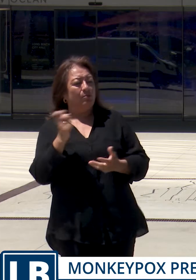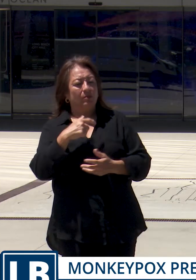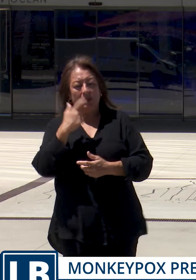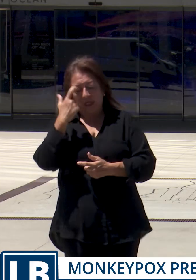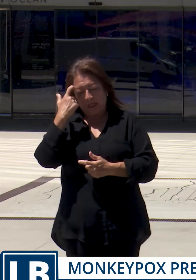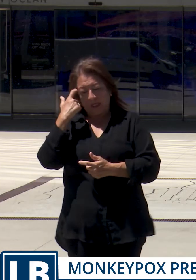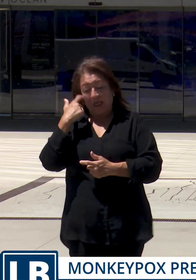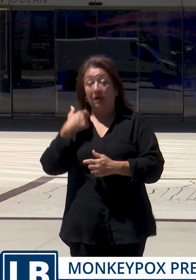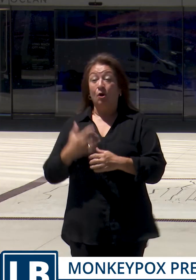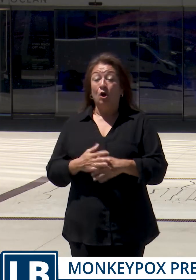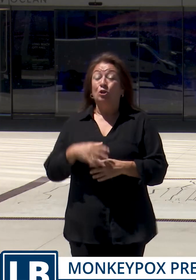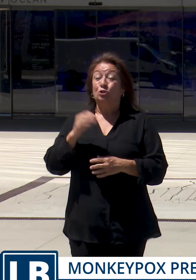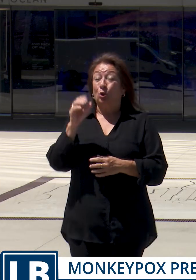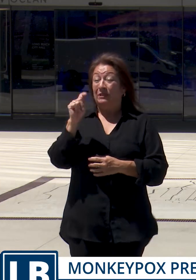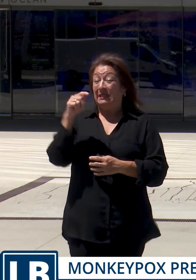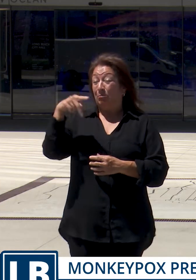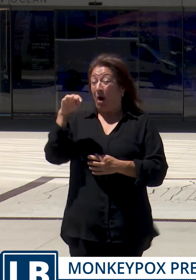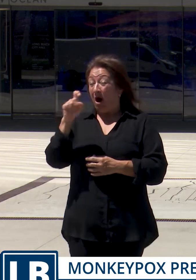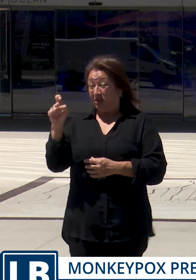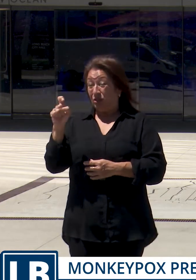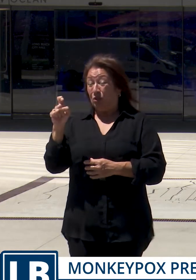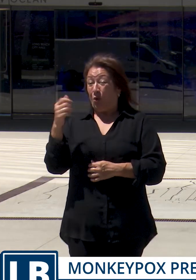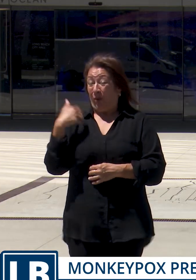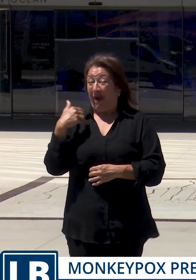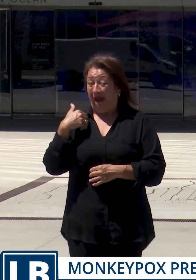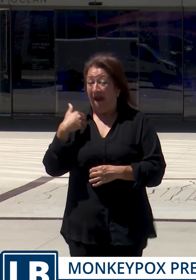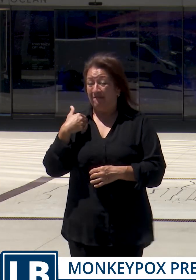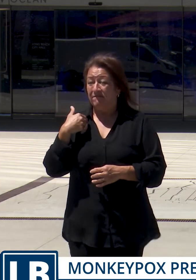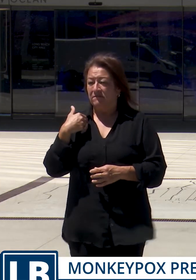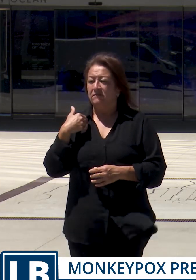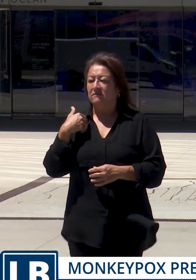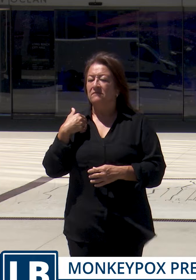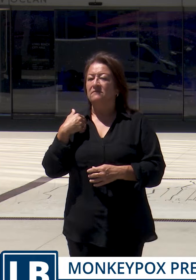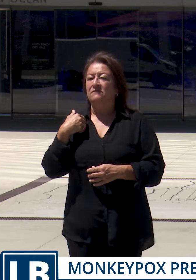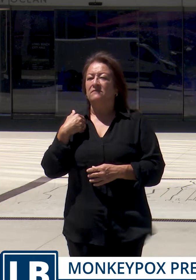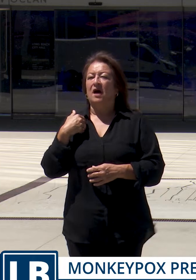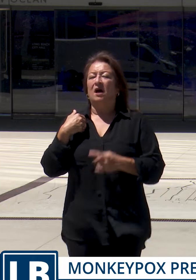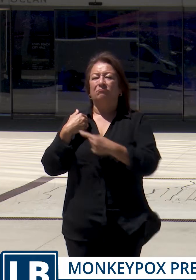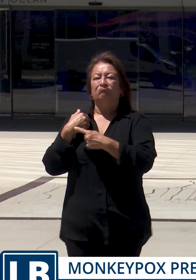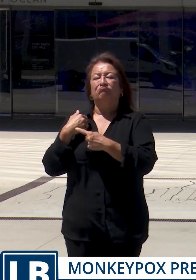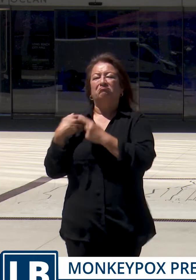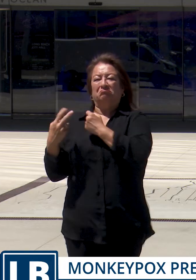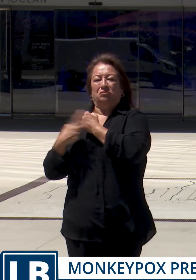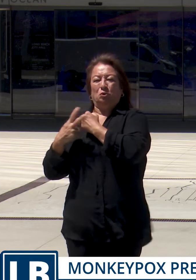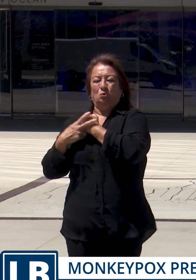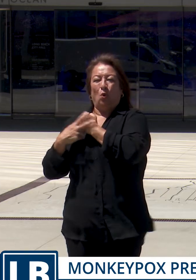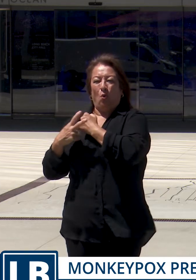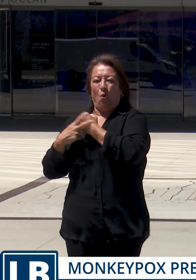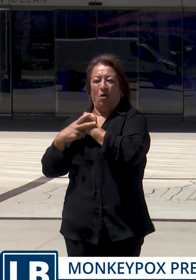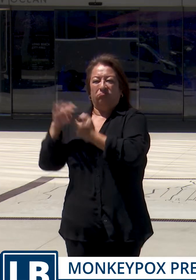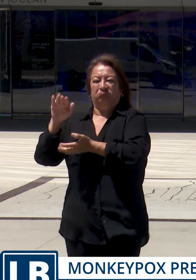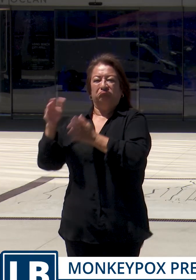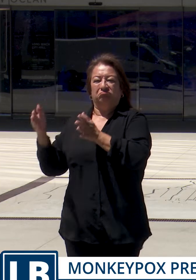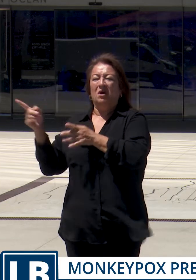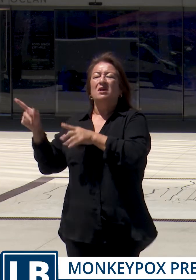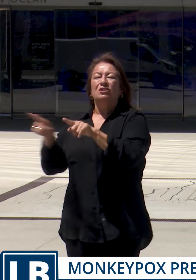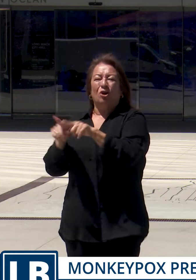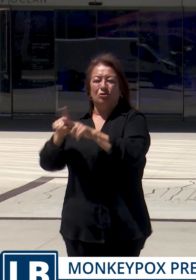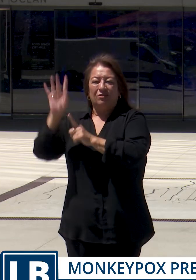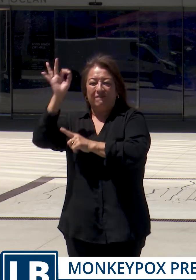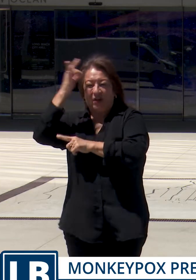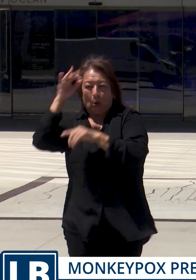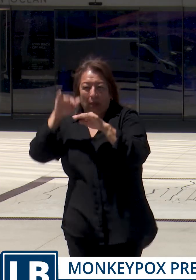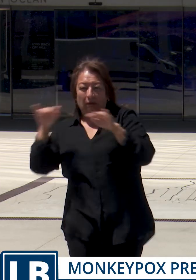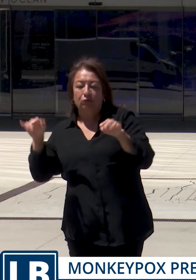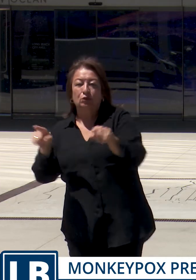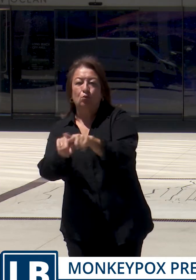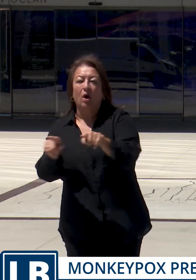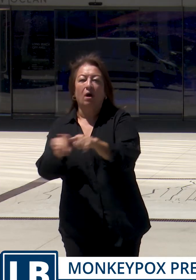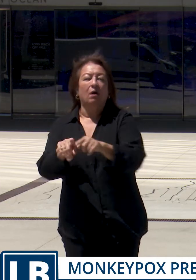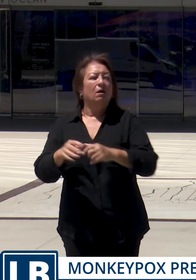um so tpox we do have uh supply stored and it's also at the federal level as well so um